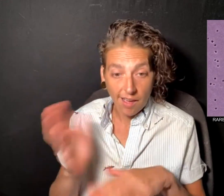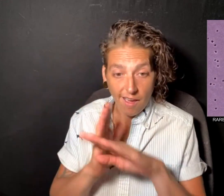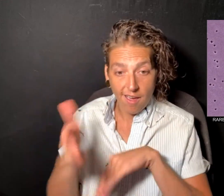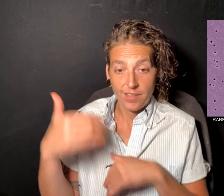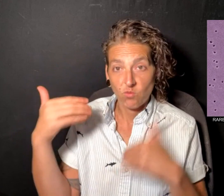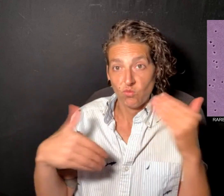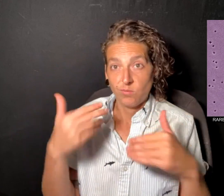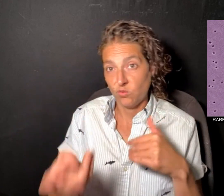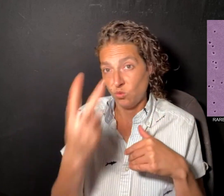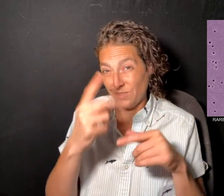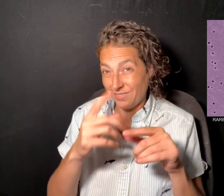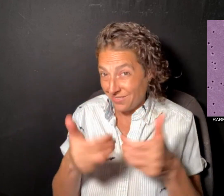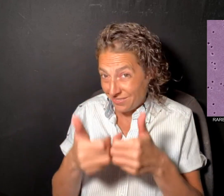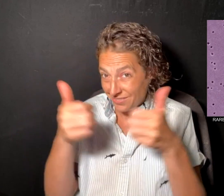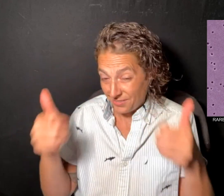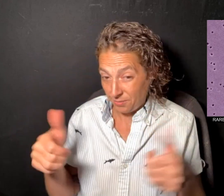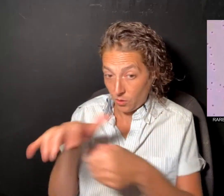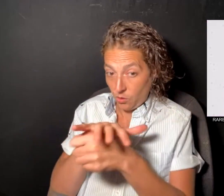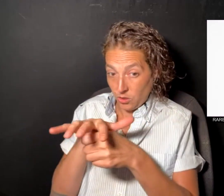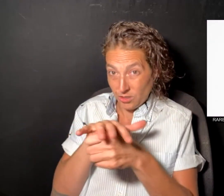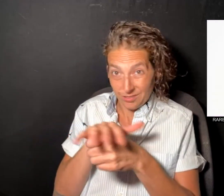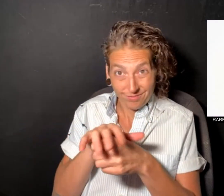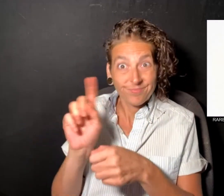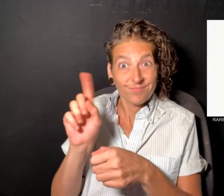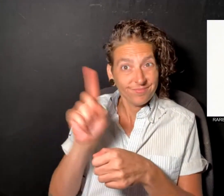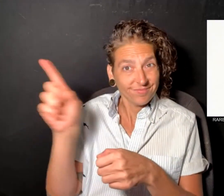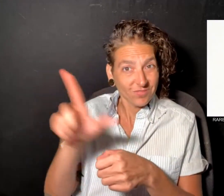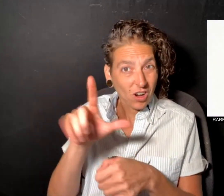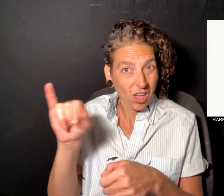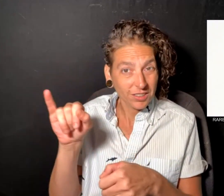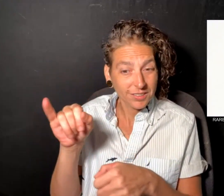after swimming in two separate locations on Long Island Sound.